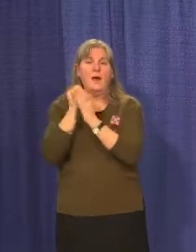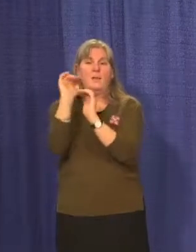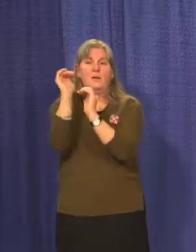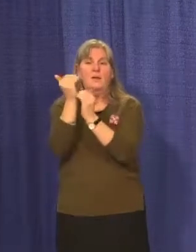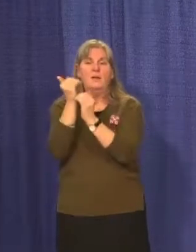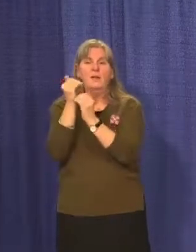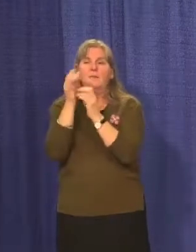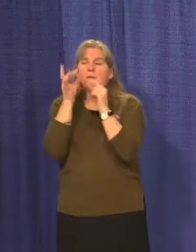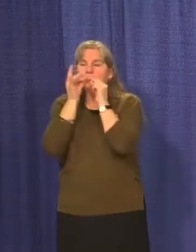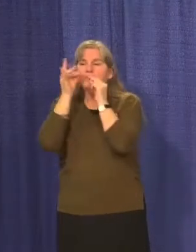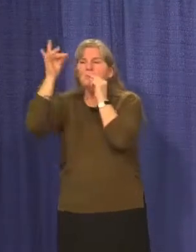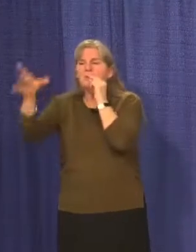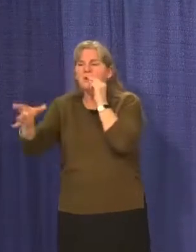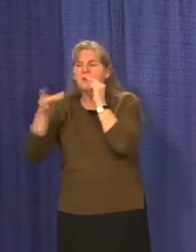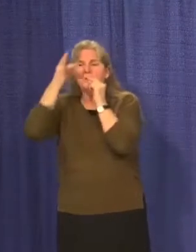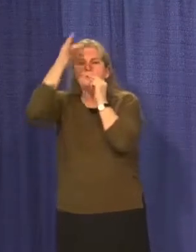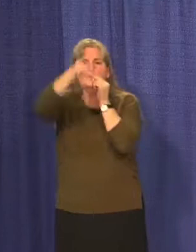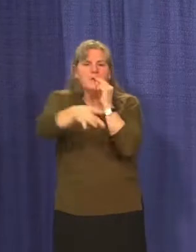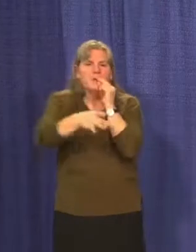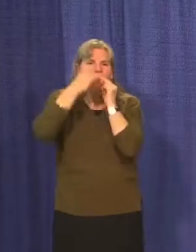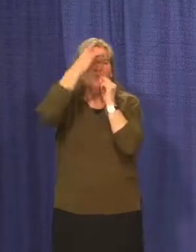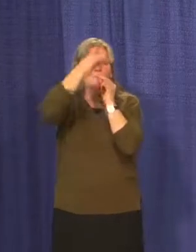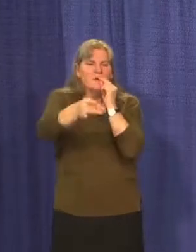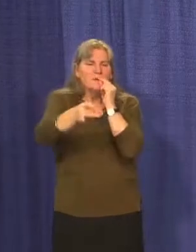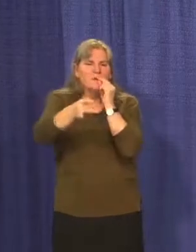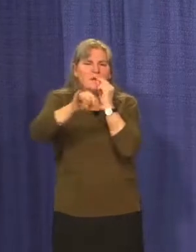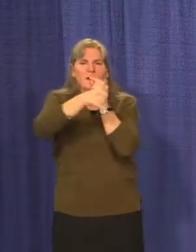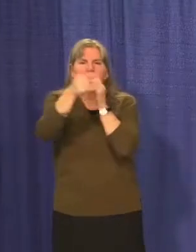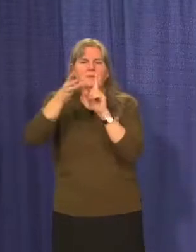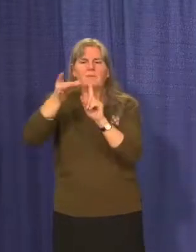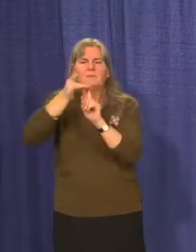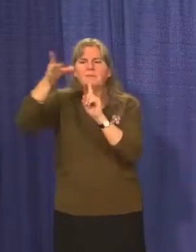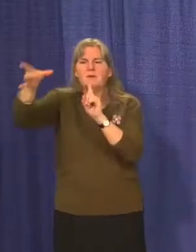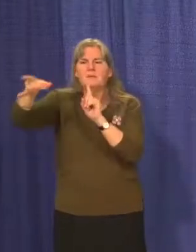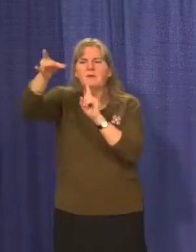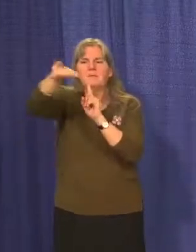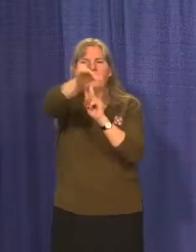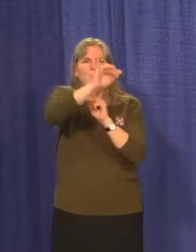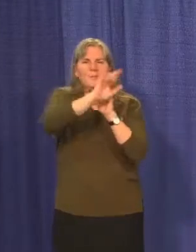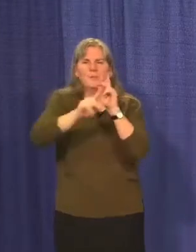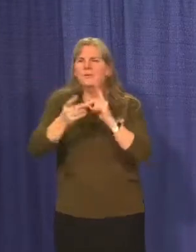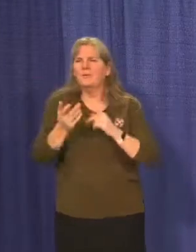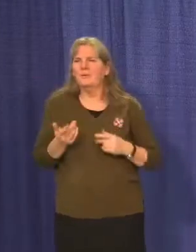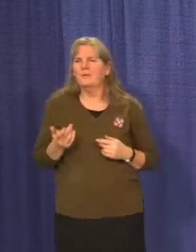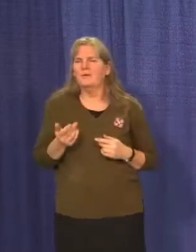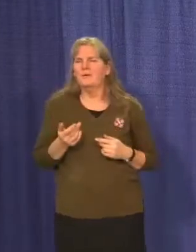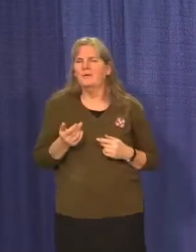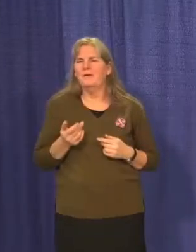limit droplet transmission between people, especially when